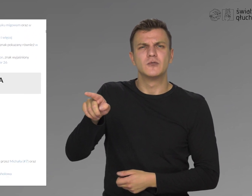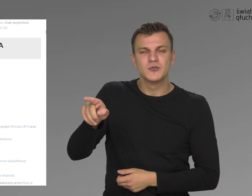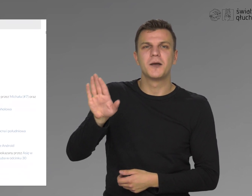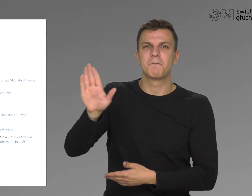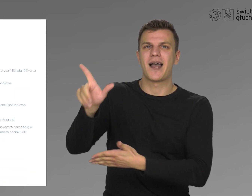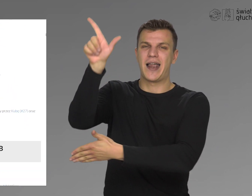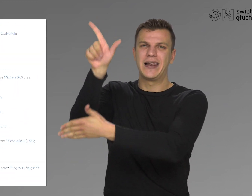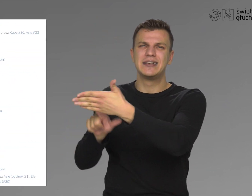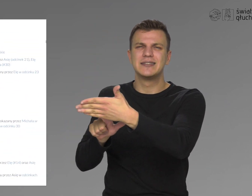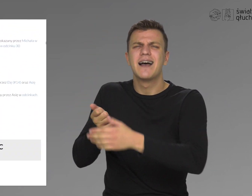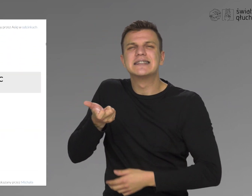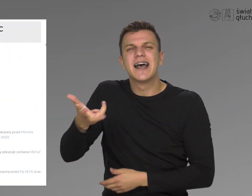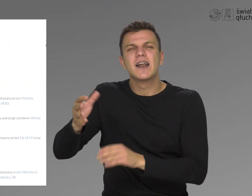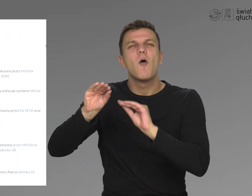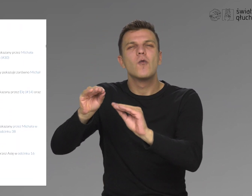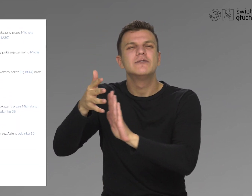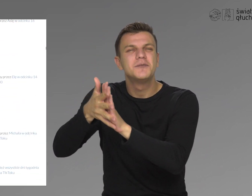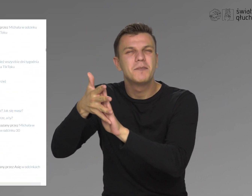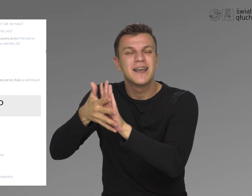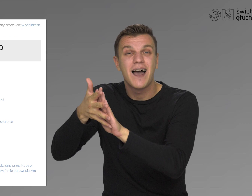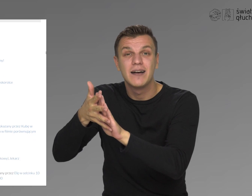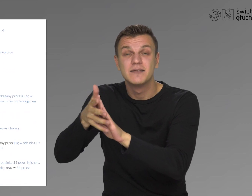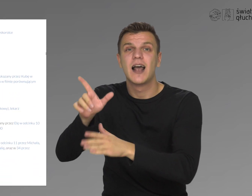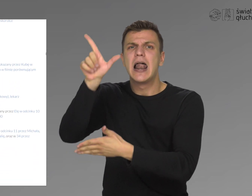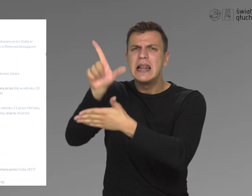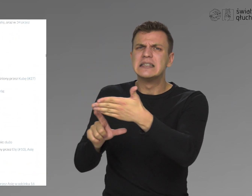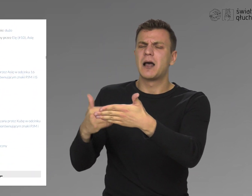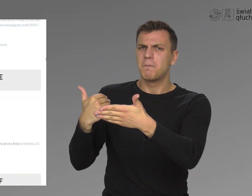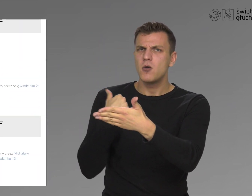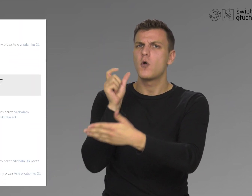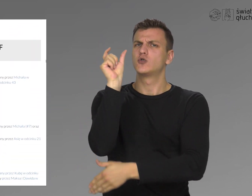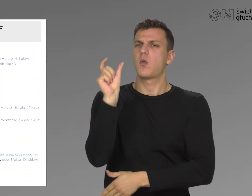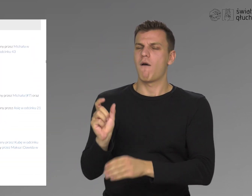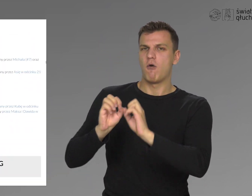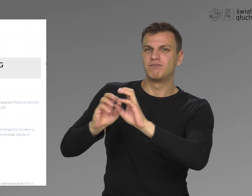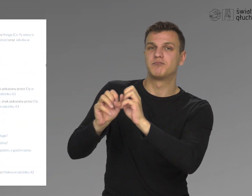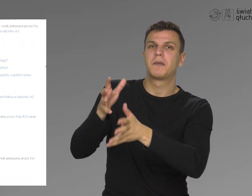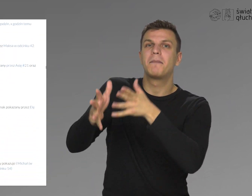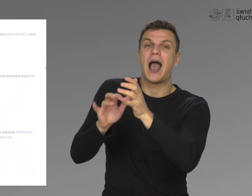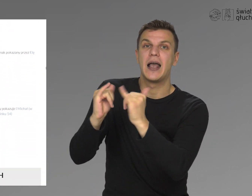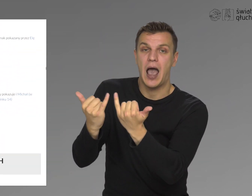It contains a list of words that have been featured in our videos,